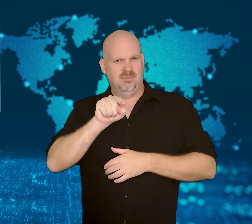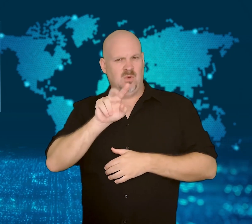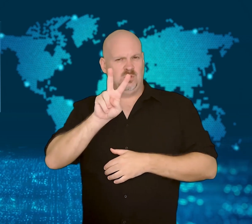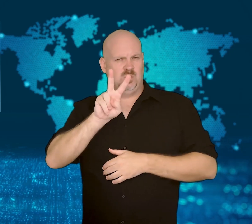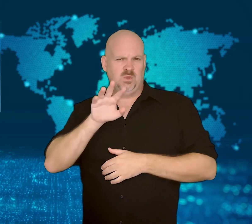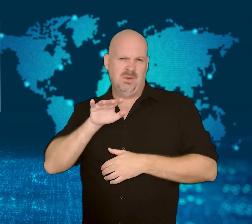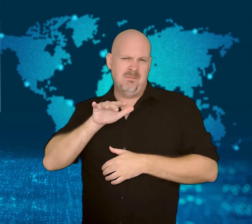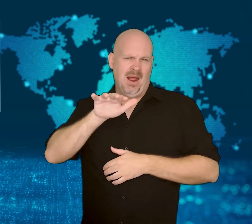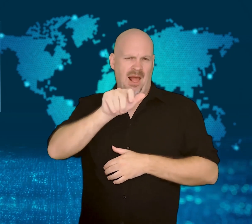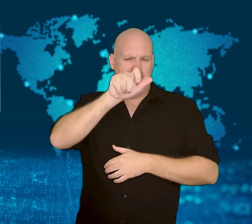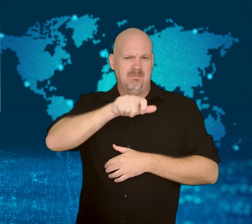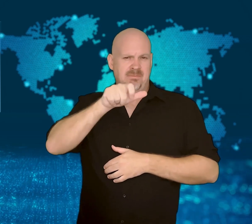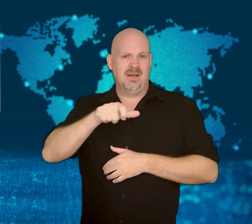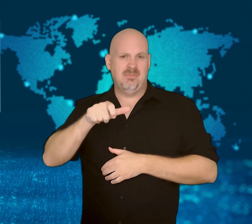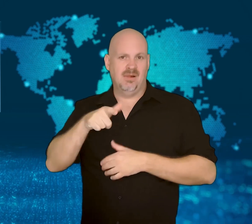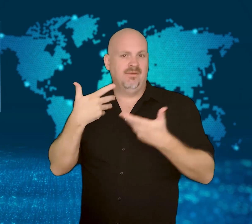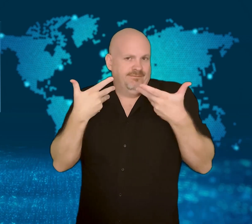have used the drug.